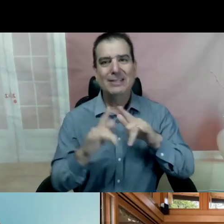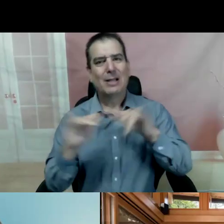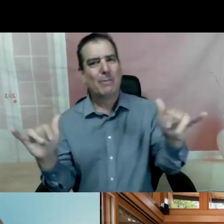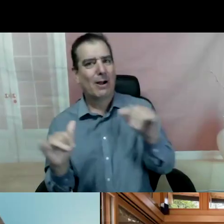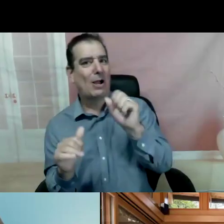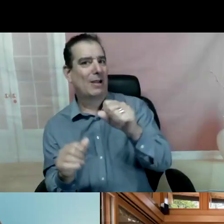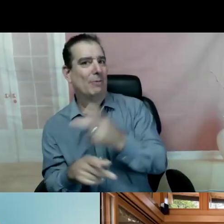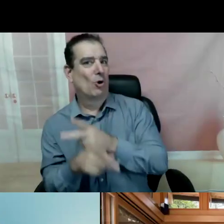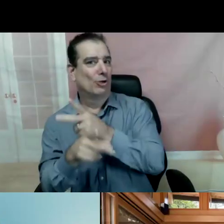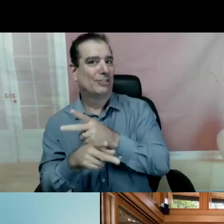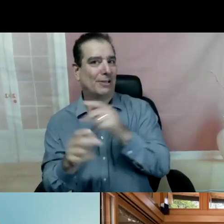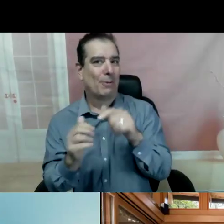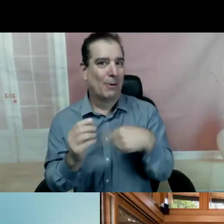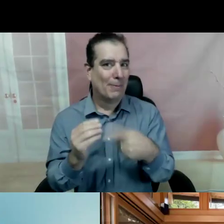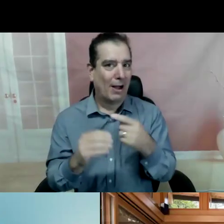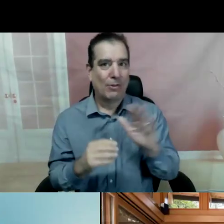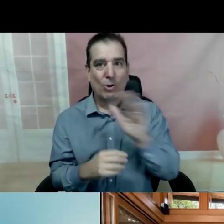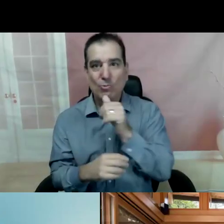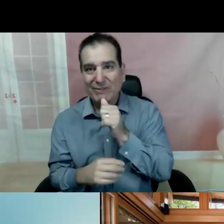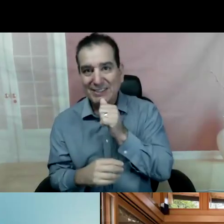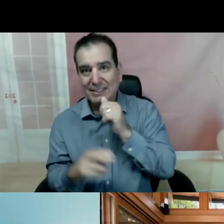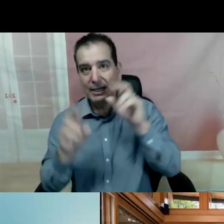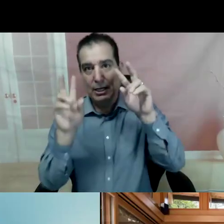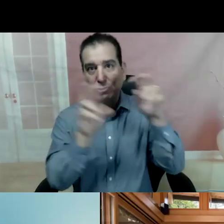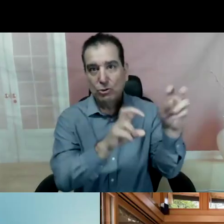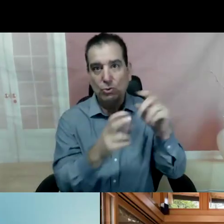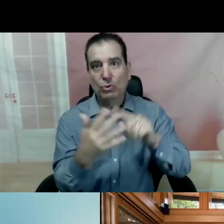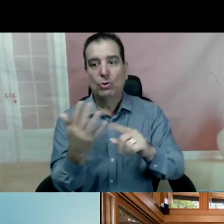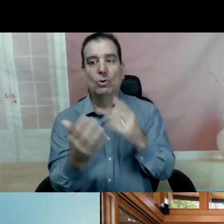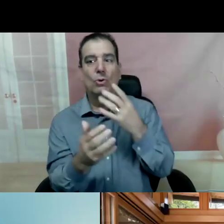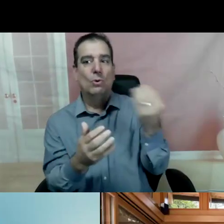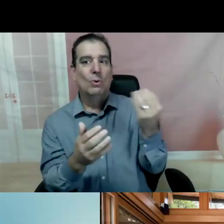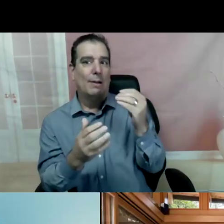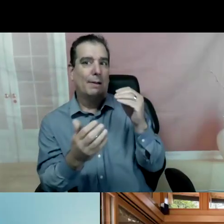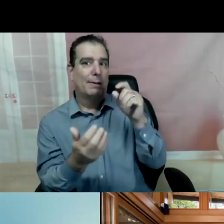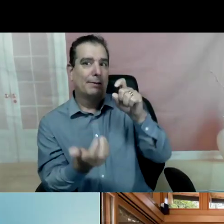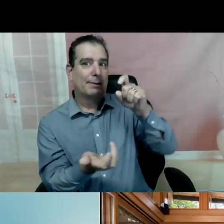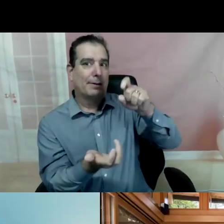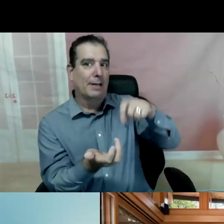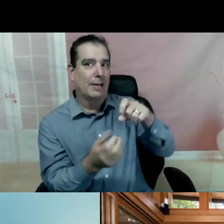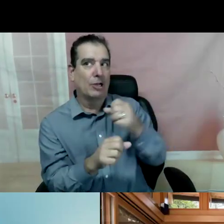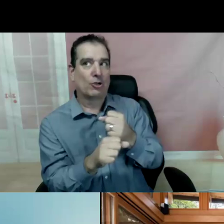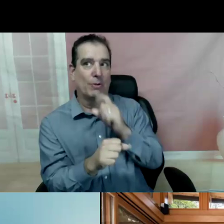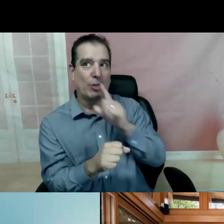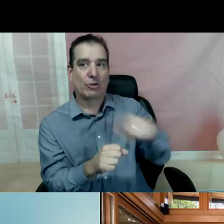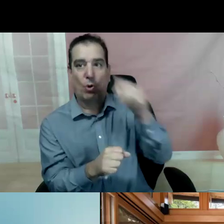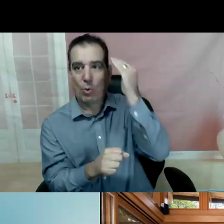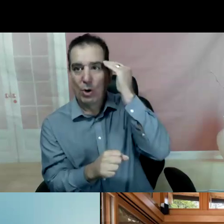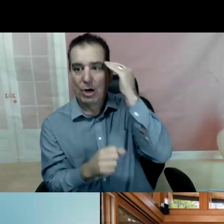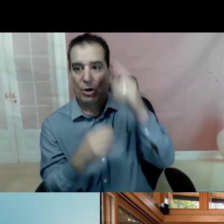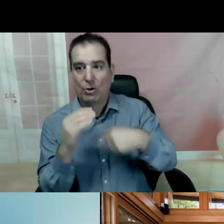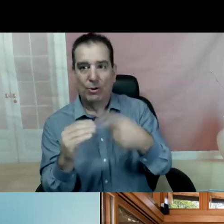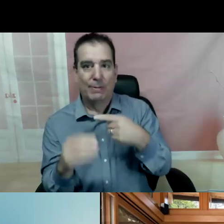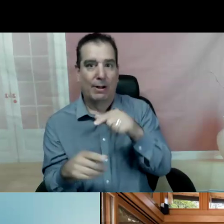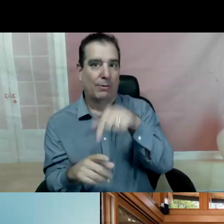And we're… it's a very exciting part, you know? We're also concerned about privacy issues and…